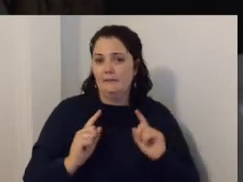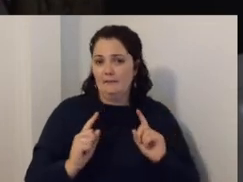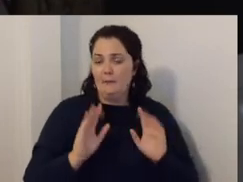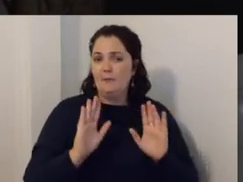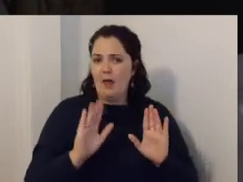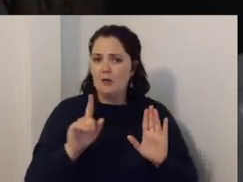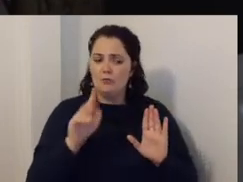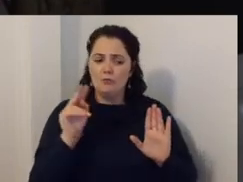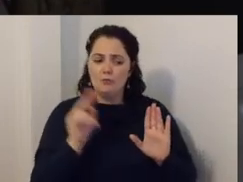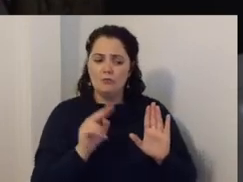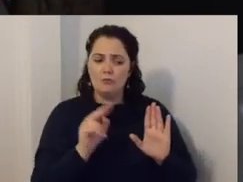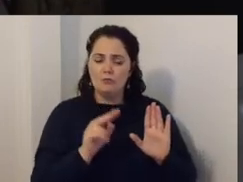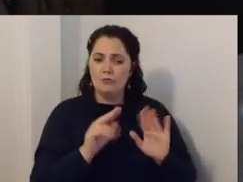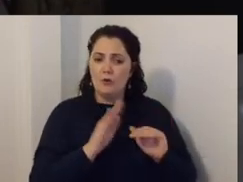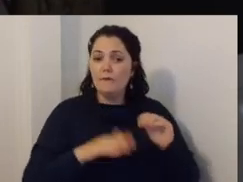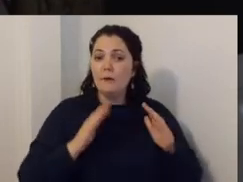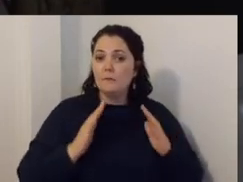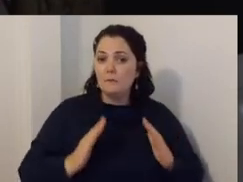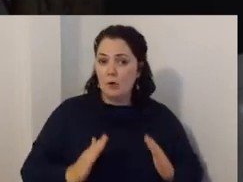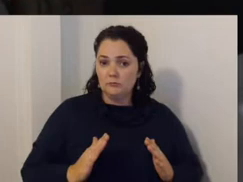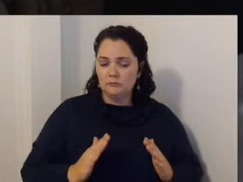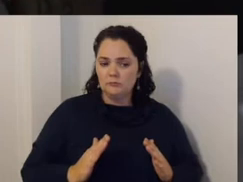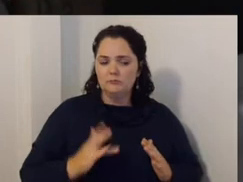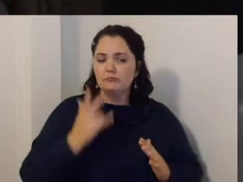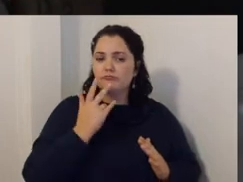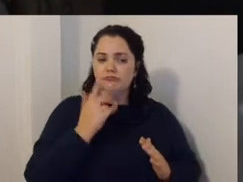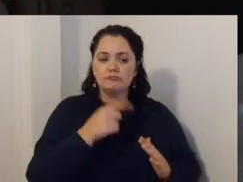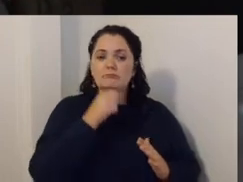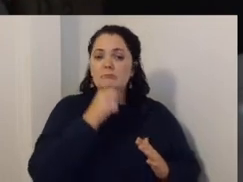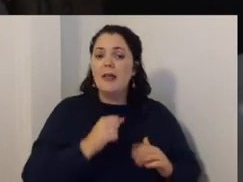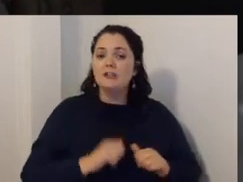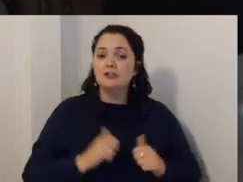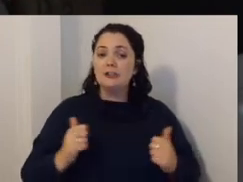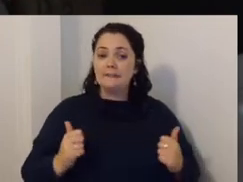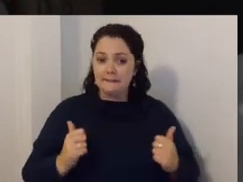looking at their bodies or you're looking at for example Atticus's chest as I mentioned earlier